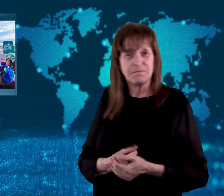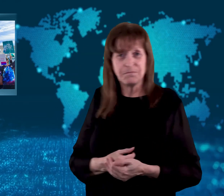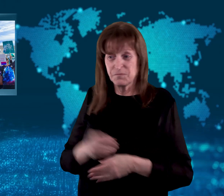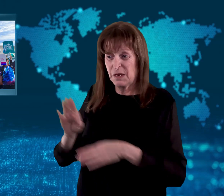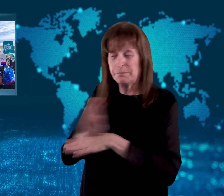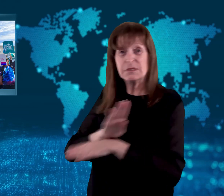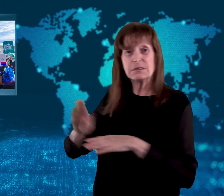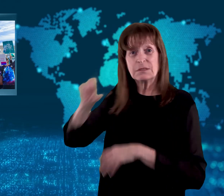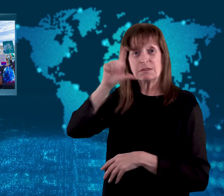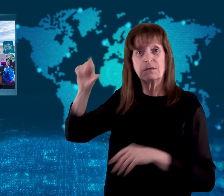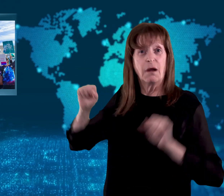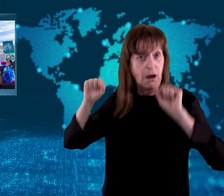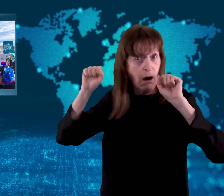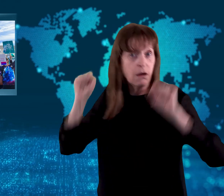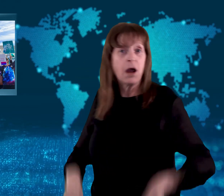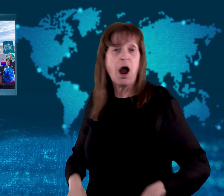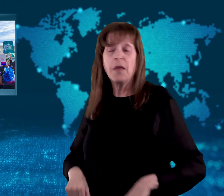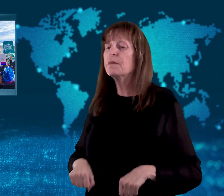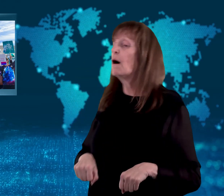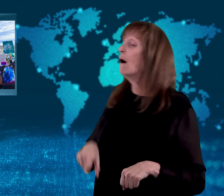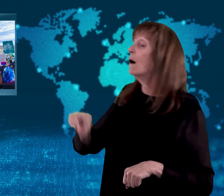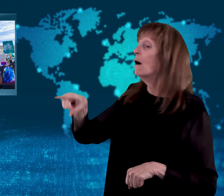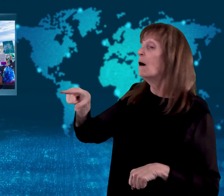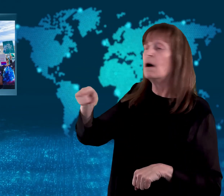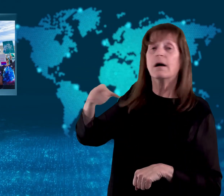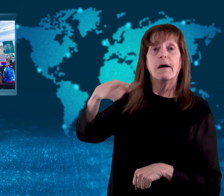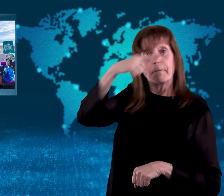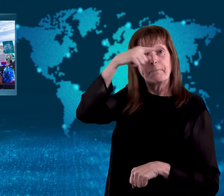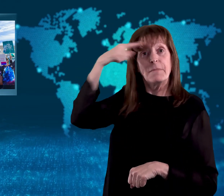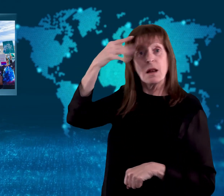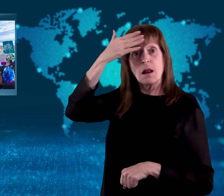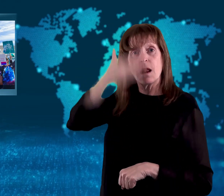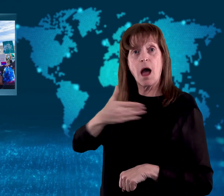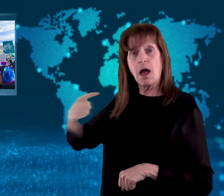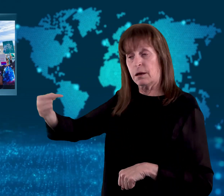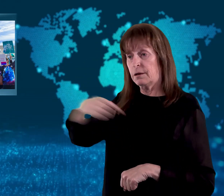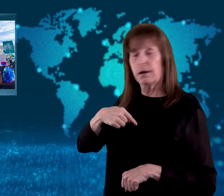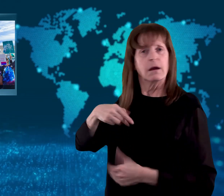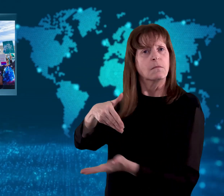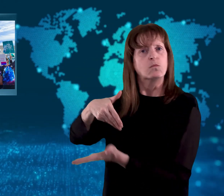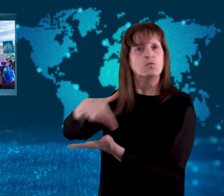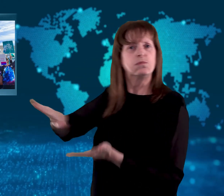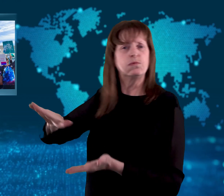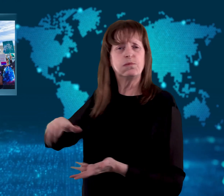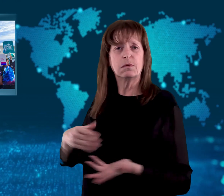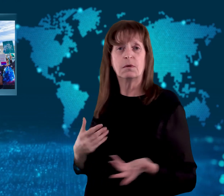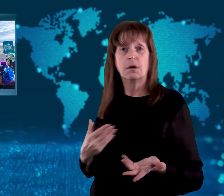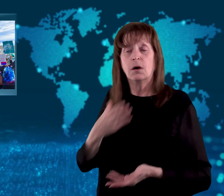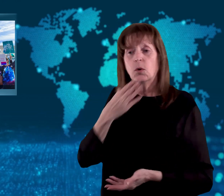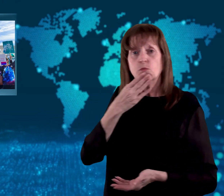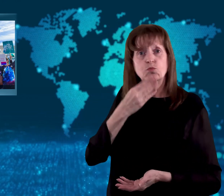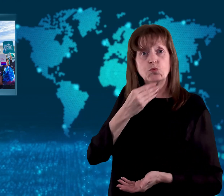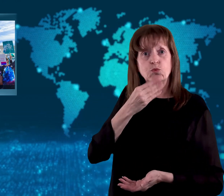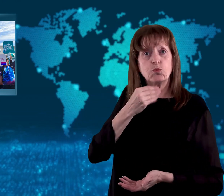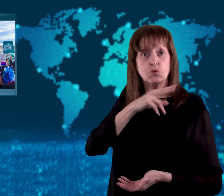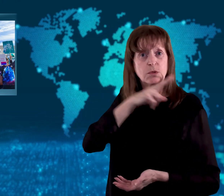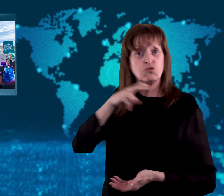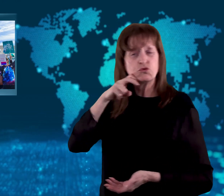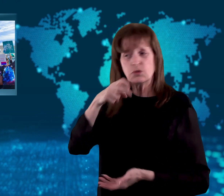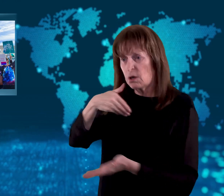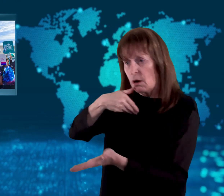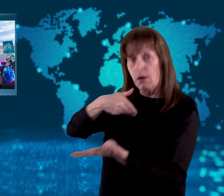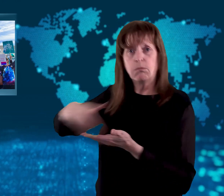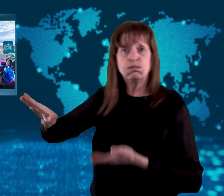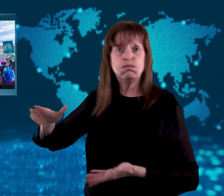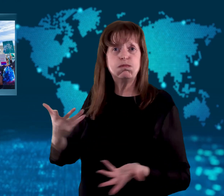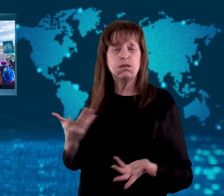claim they have the right to discriminate on other grounds as well.